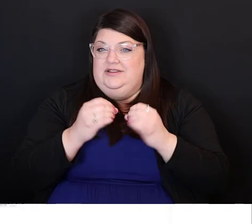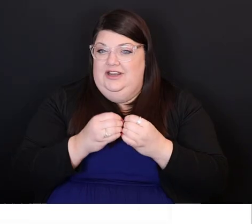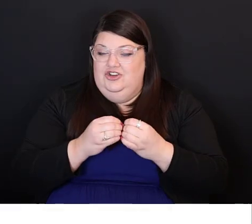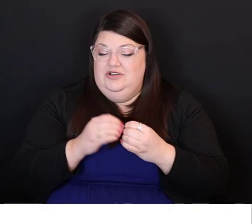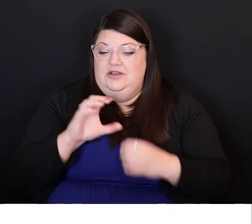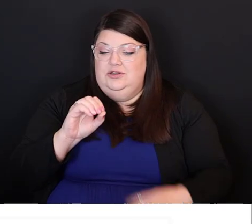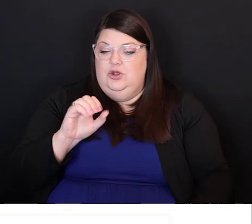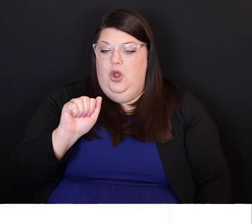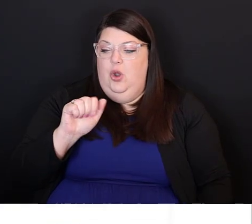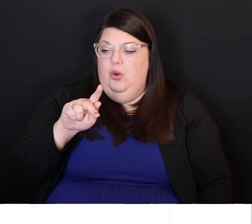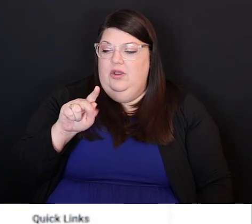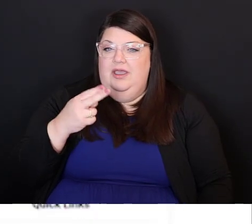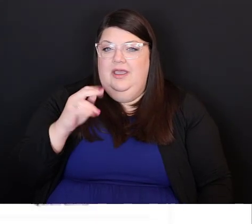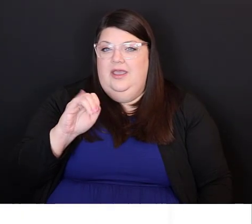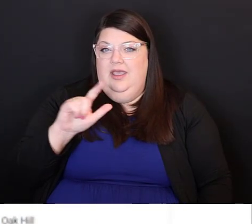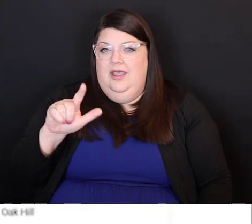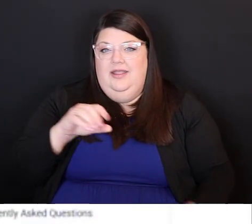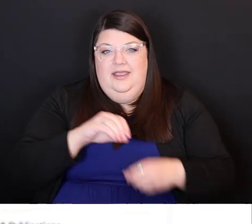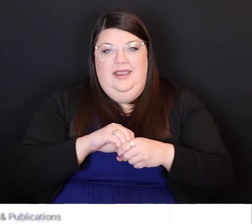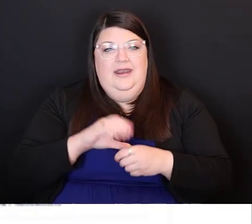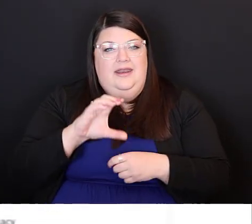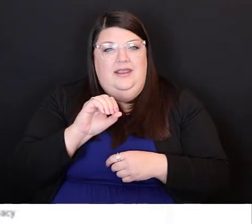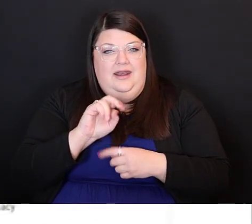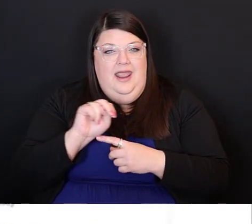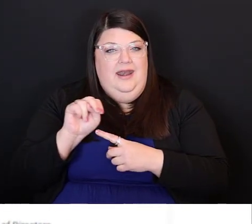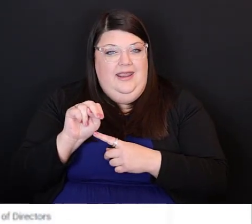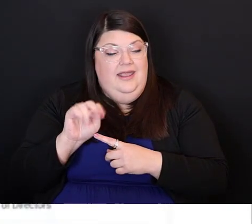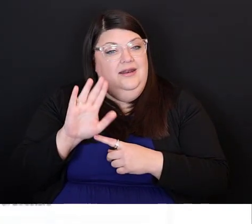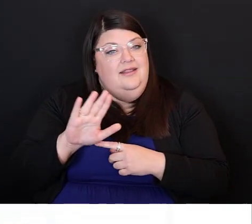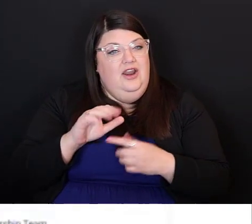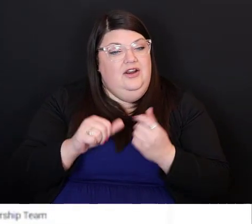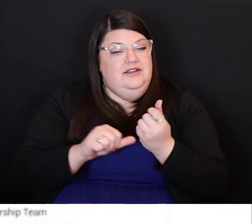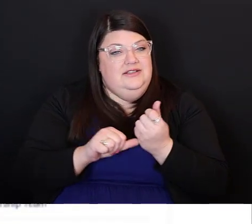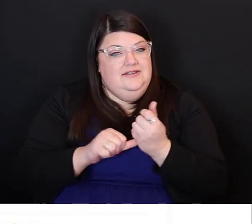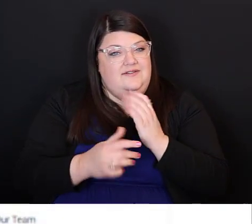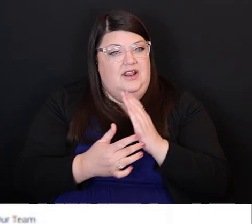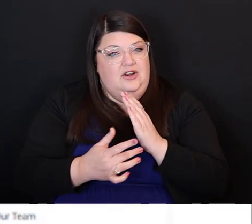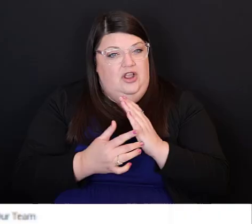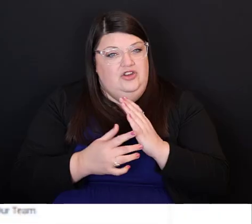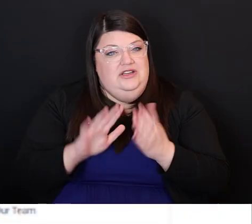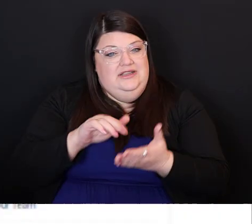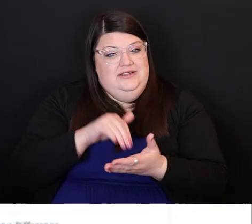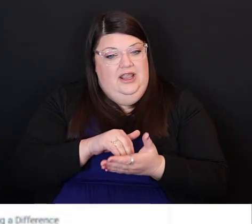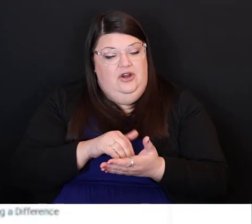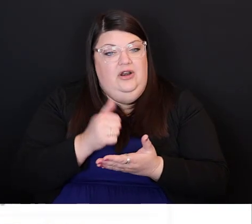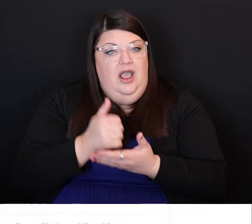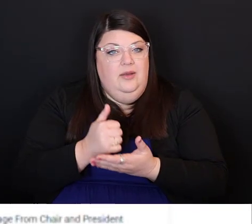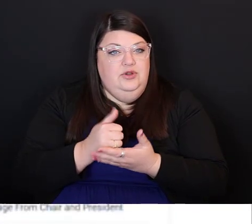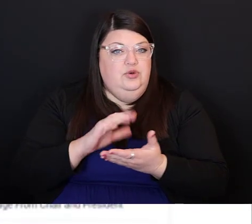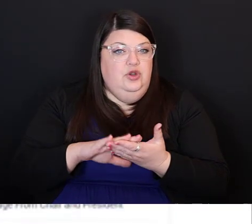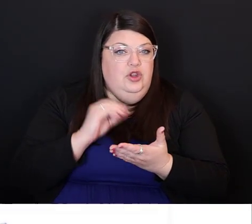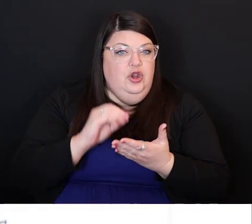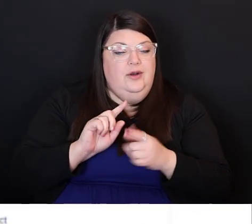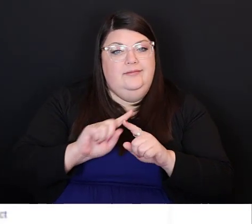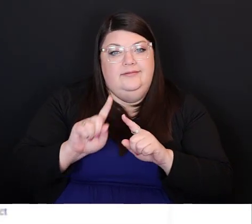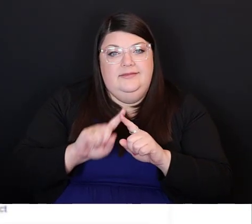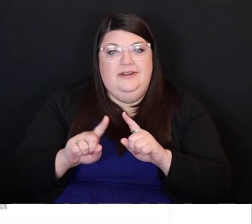Their their assistive technology center also helps you learn what the latest tech products, equipment and services that can assist